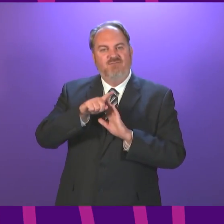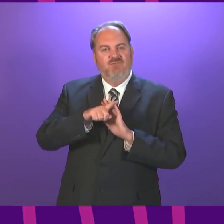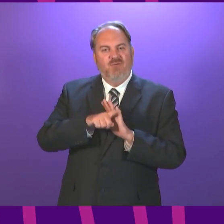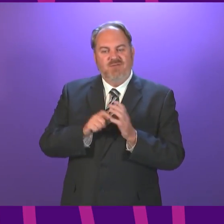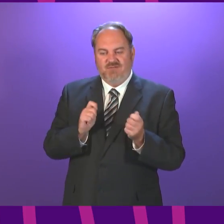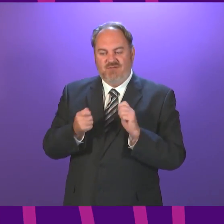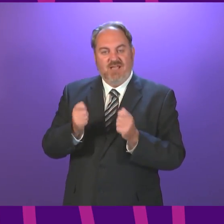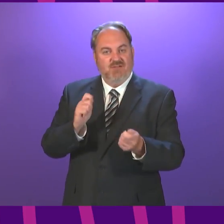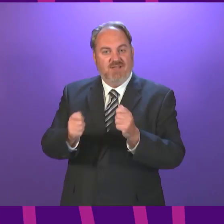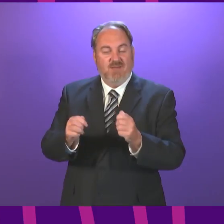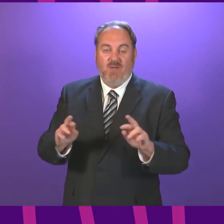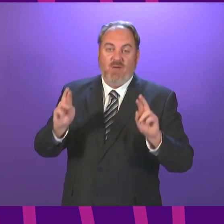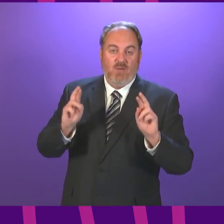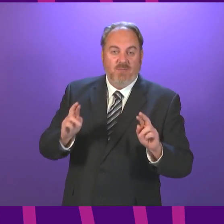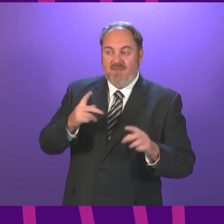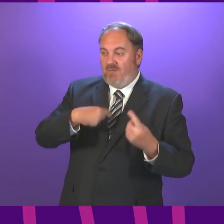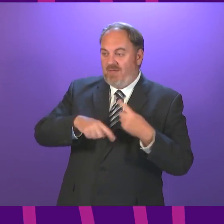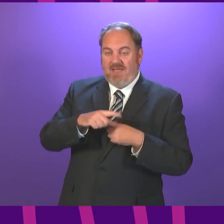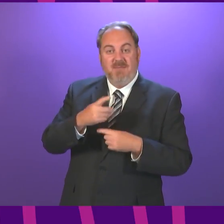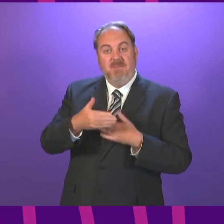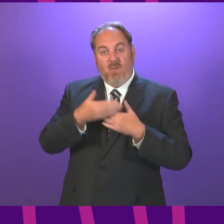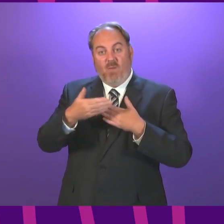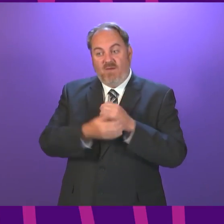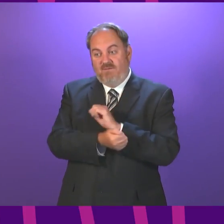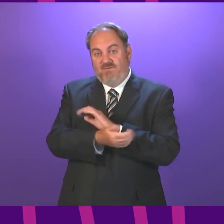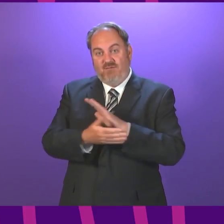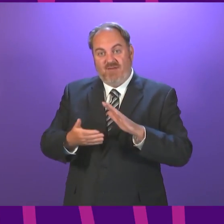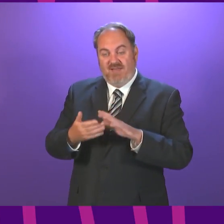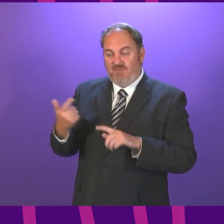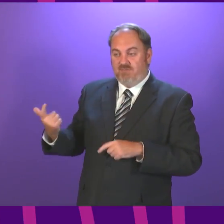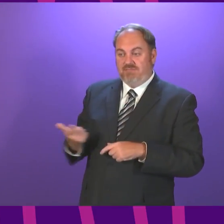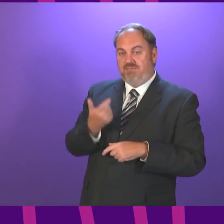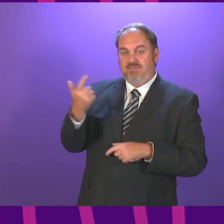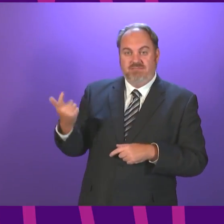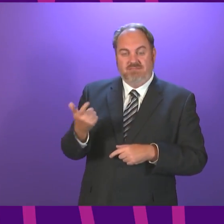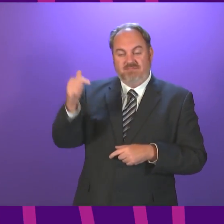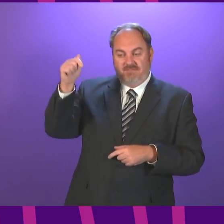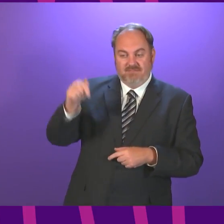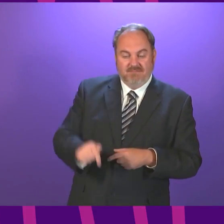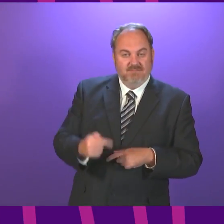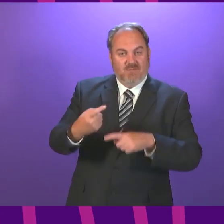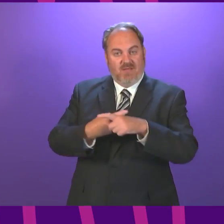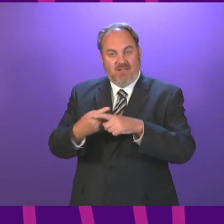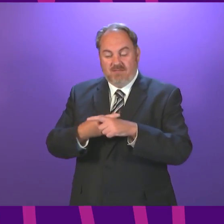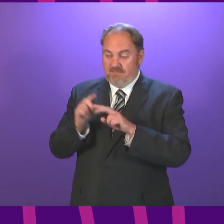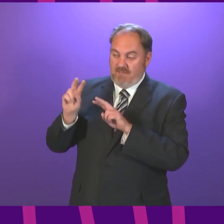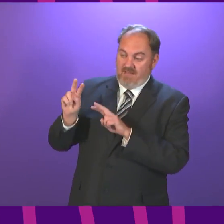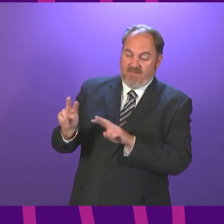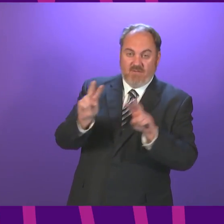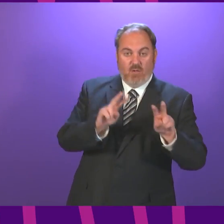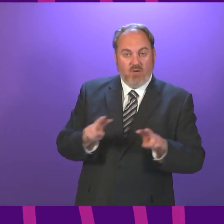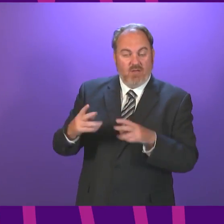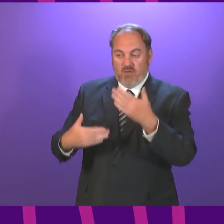other ministers, in partnership with MSPs, to see for ourselves innovation that currently